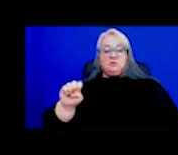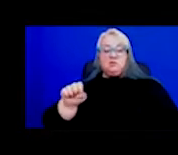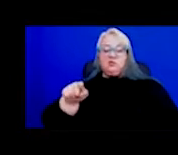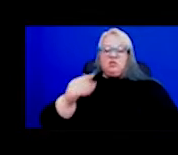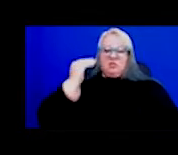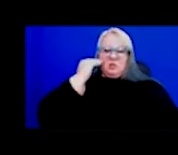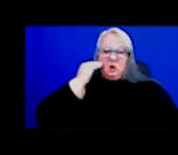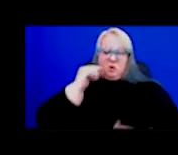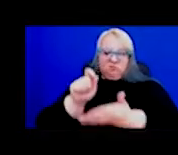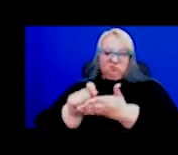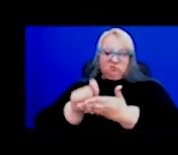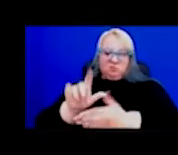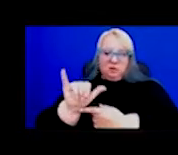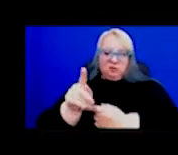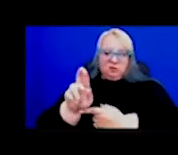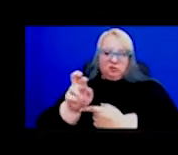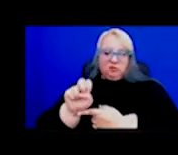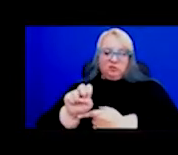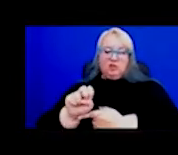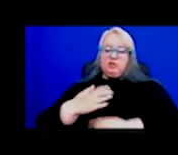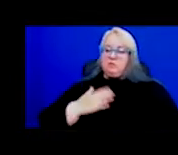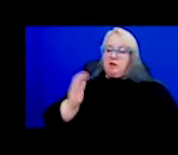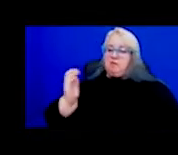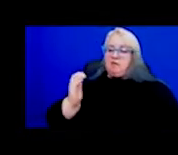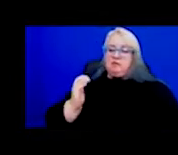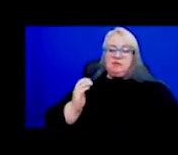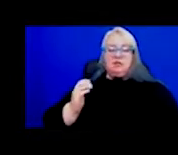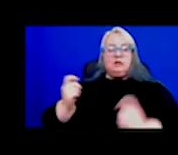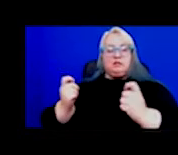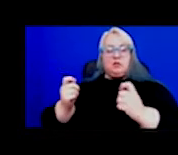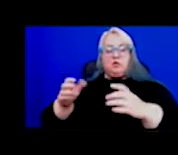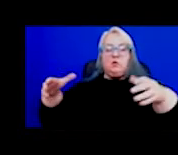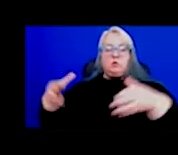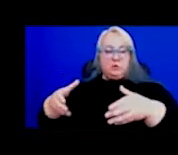participated in ceremony together done a lot of work around the whole idea of historical trauma.